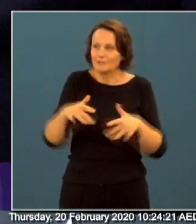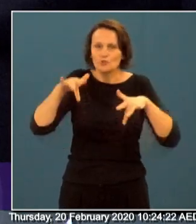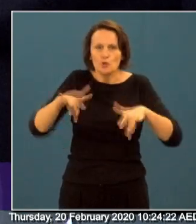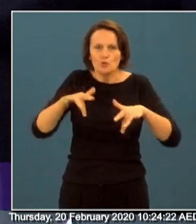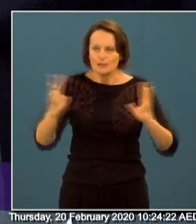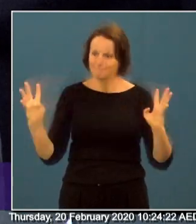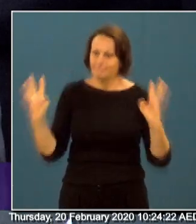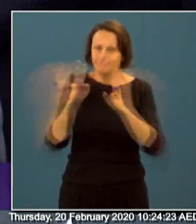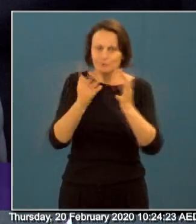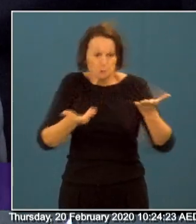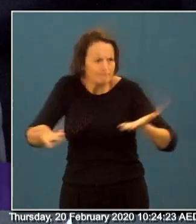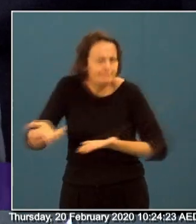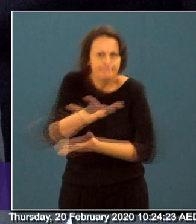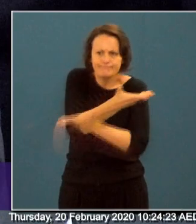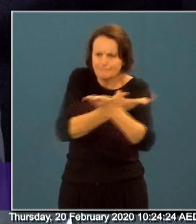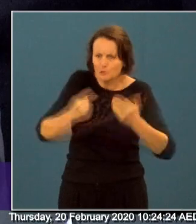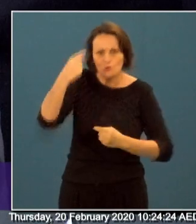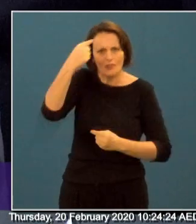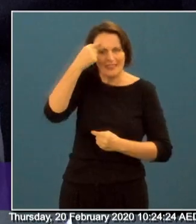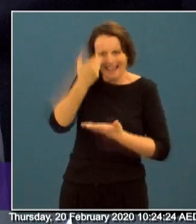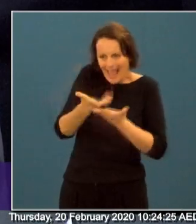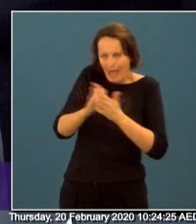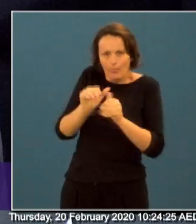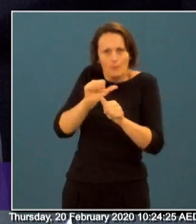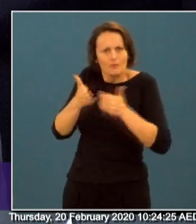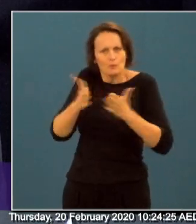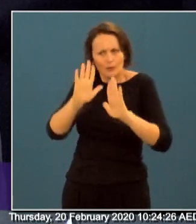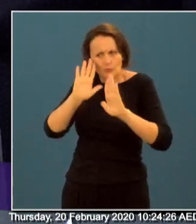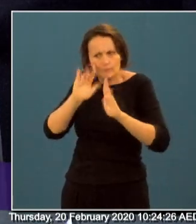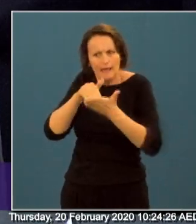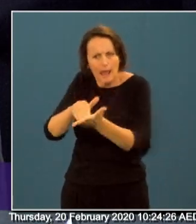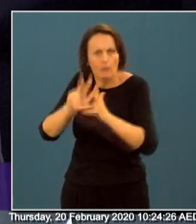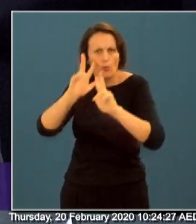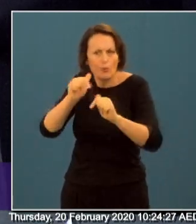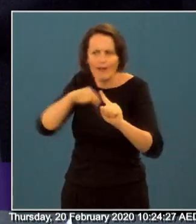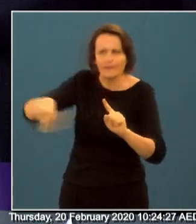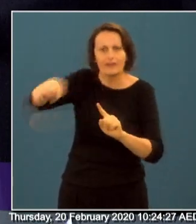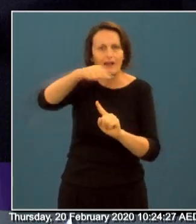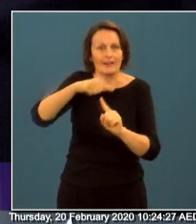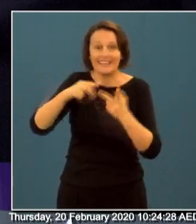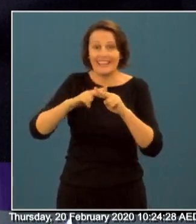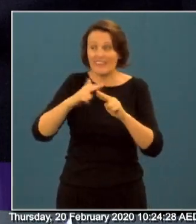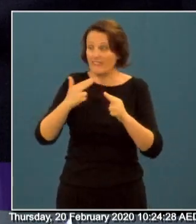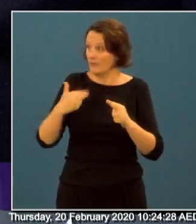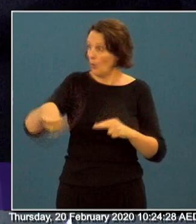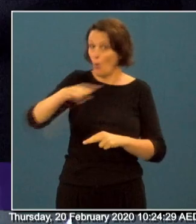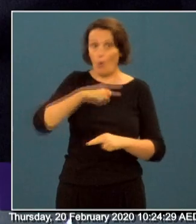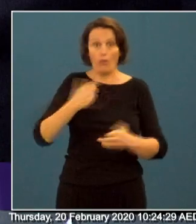to say what the purpose of all this is. And, you know, if you don't have that clarity, then it's very difficult to